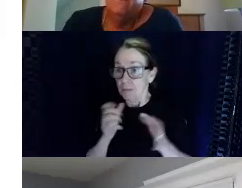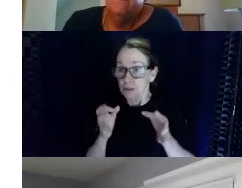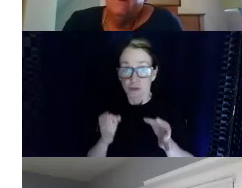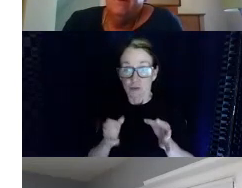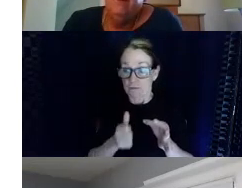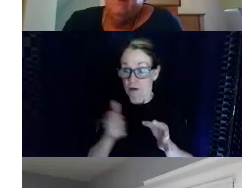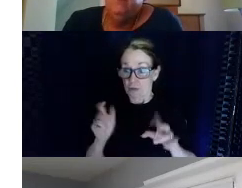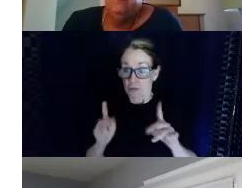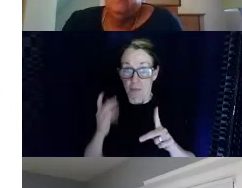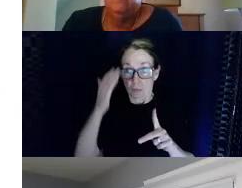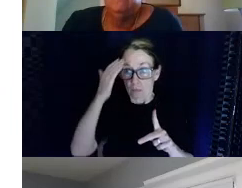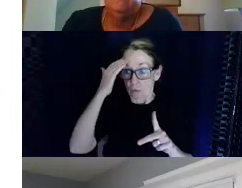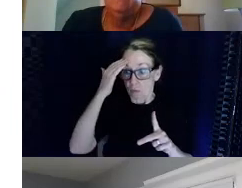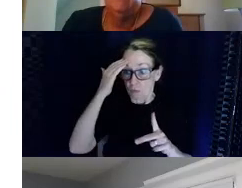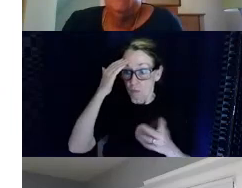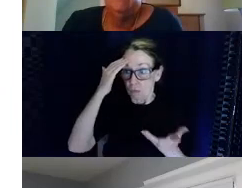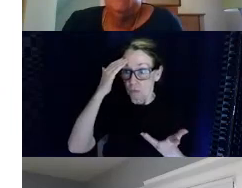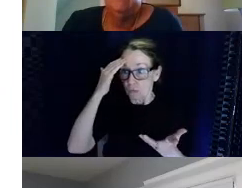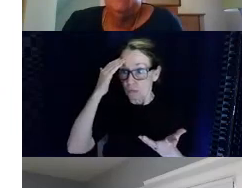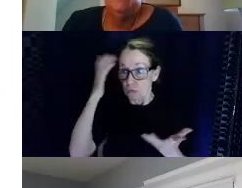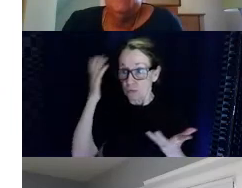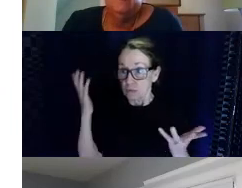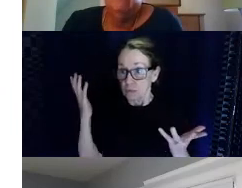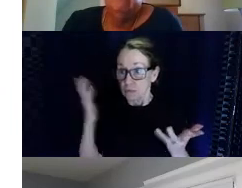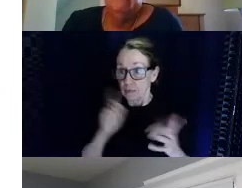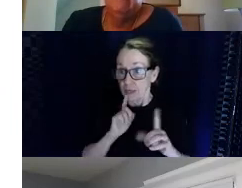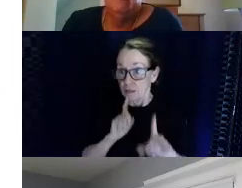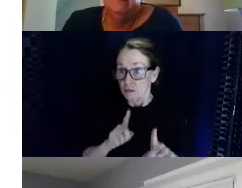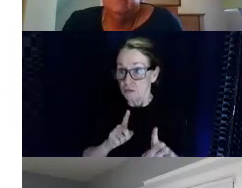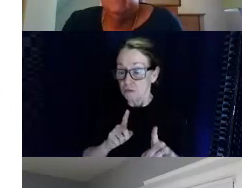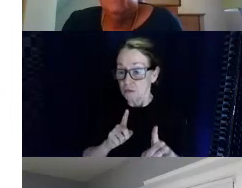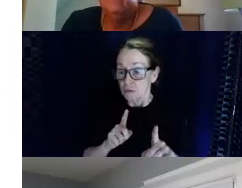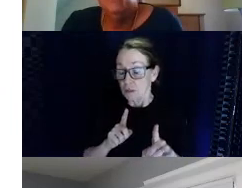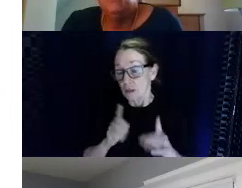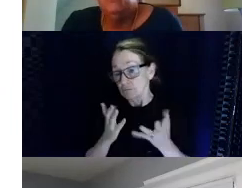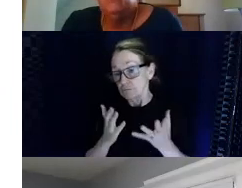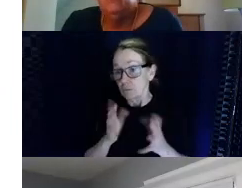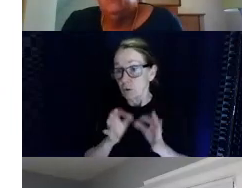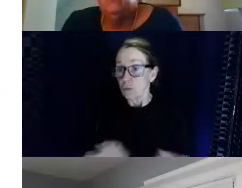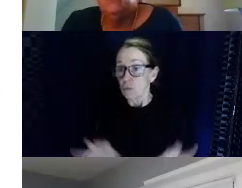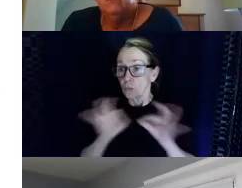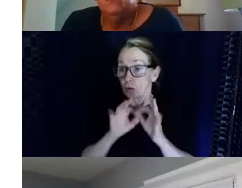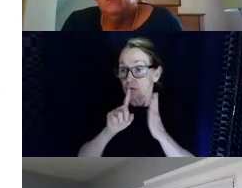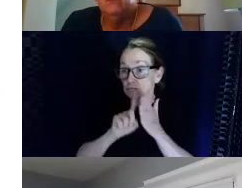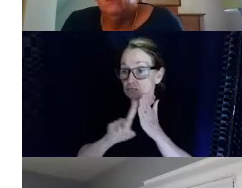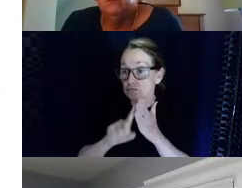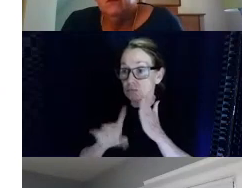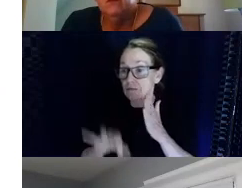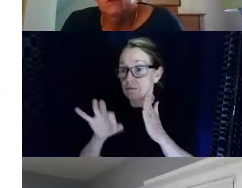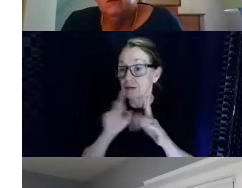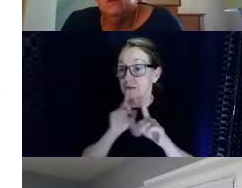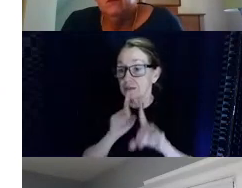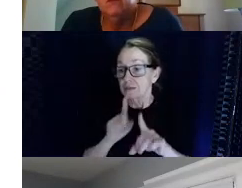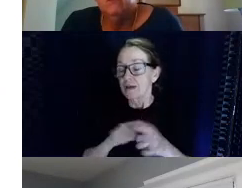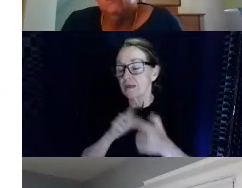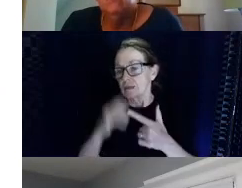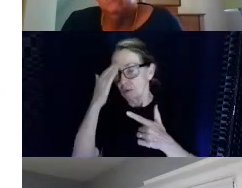AND DO WE HAVE SOME GUIDANCE ON THAT FROM THE SECRETARY OF STATE?